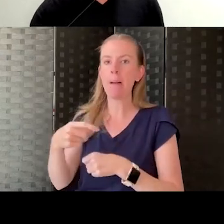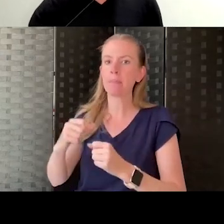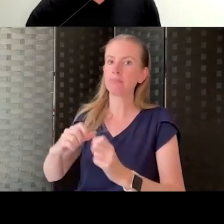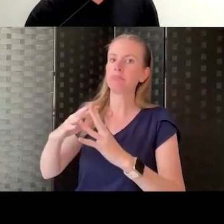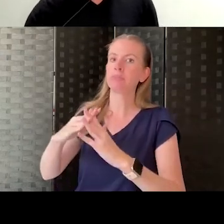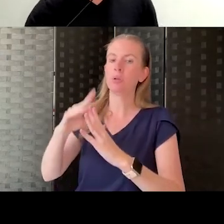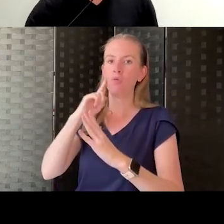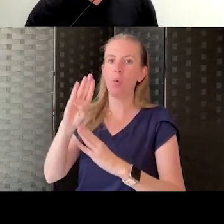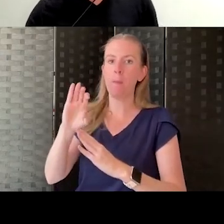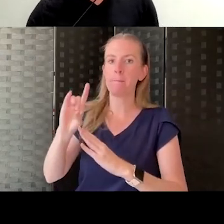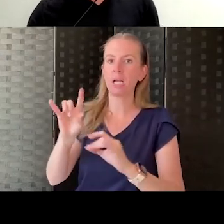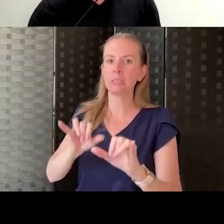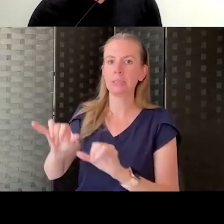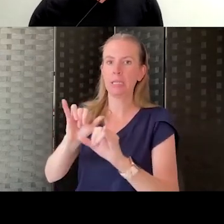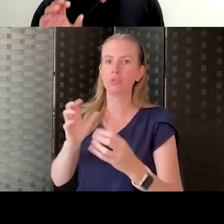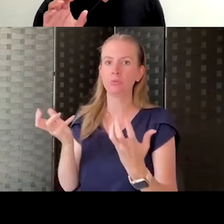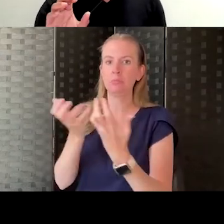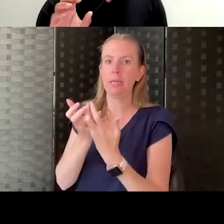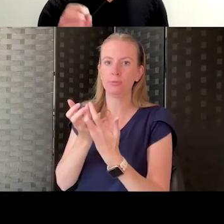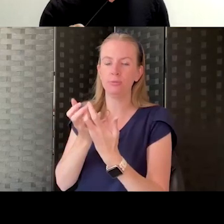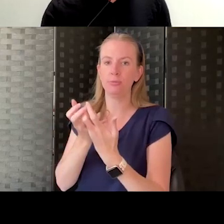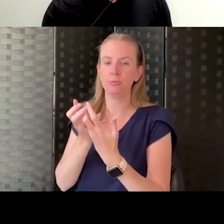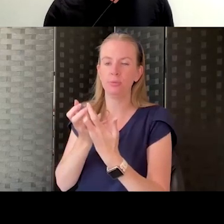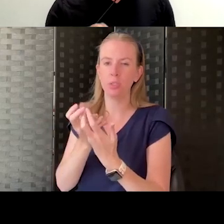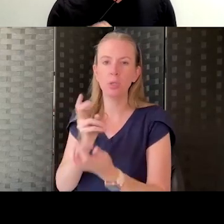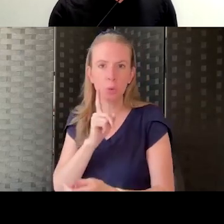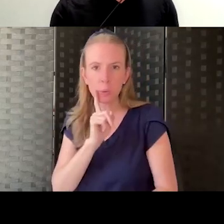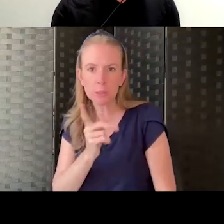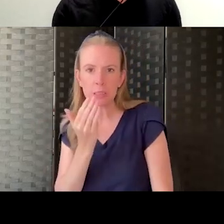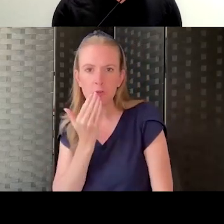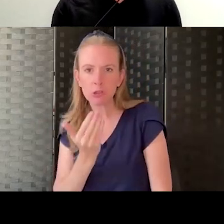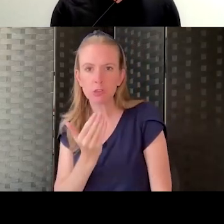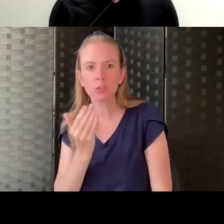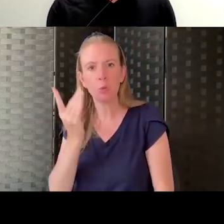standard along with that corporate voice. What's really good to start thinking about accessibility